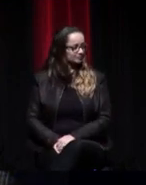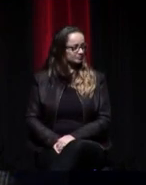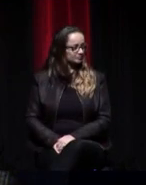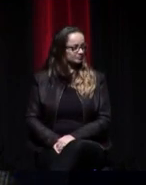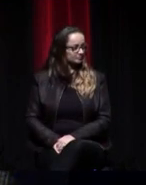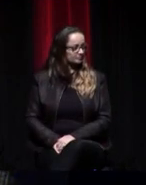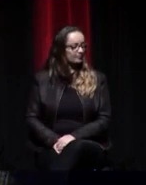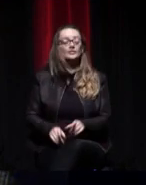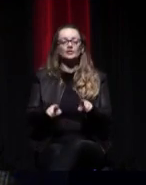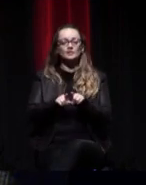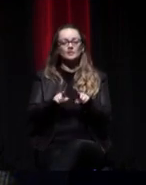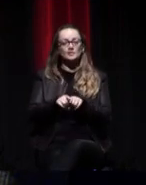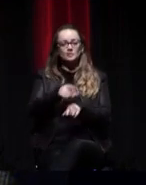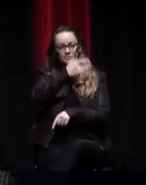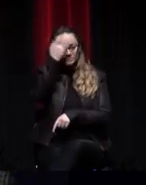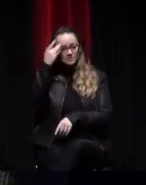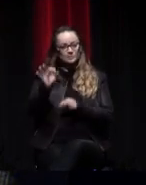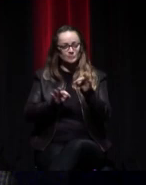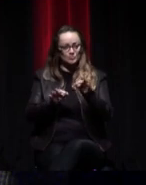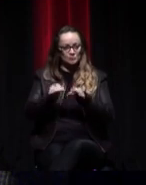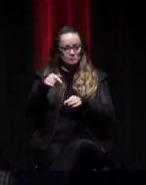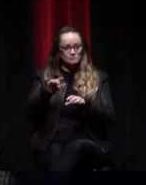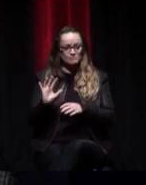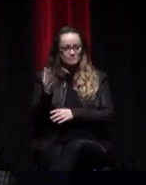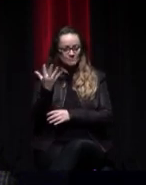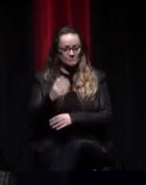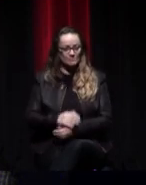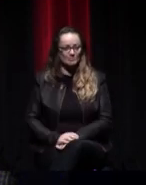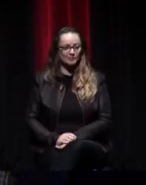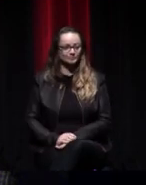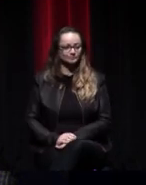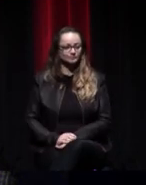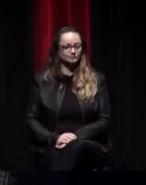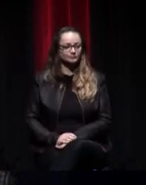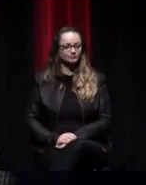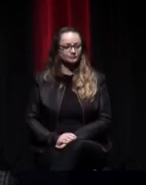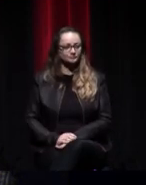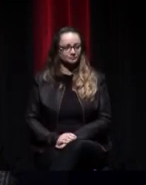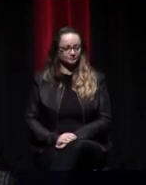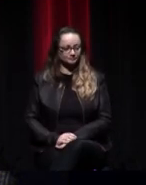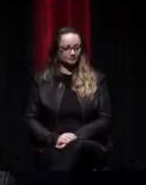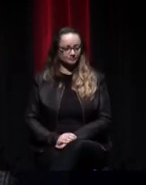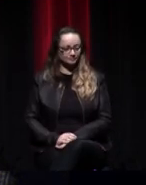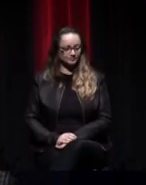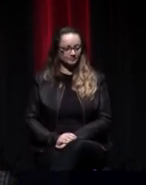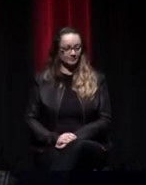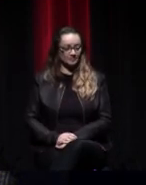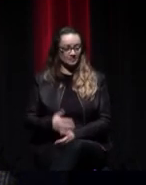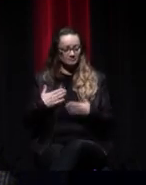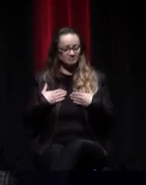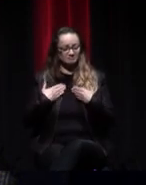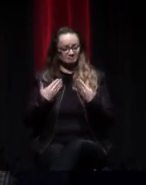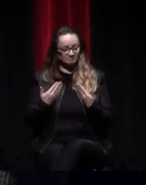and to the organizers of this event that surprises me and reinvigorates me.